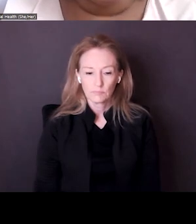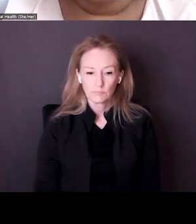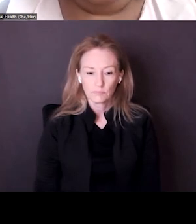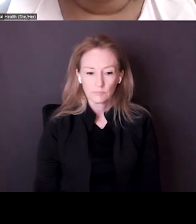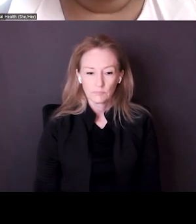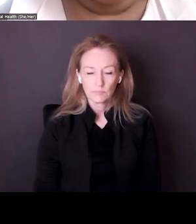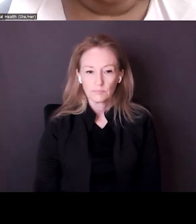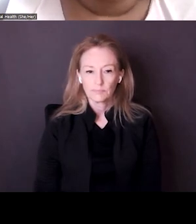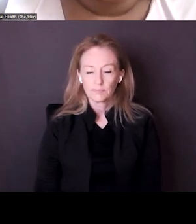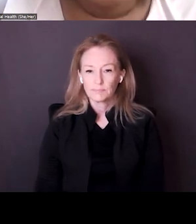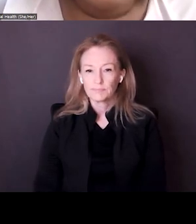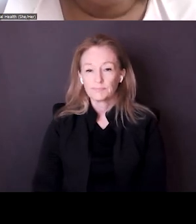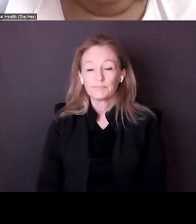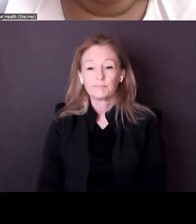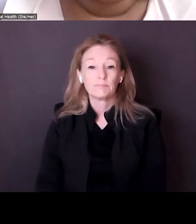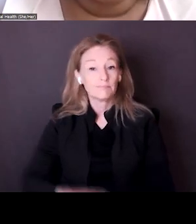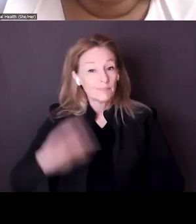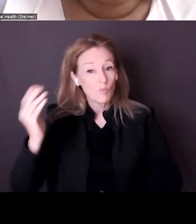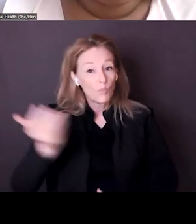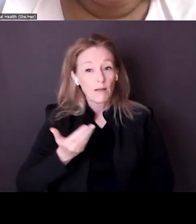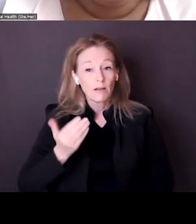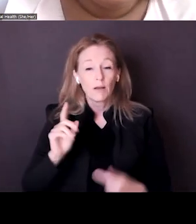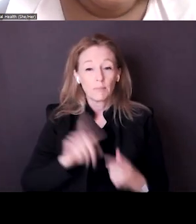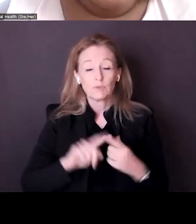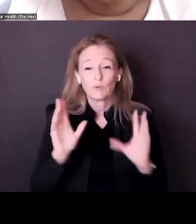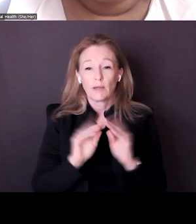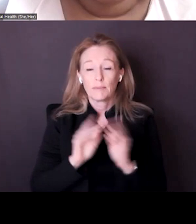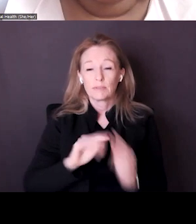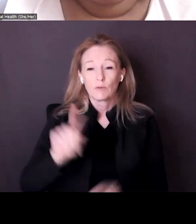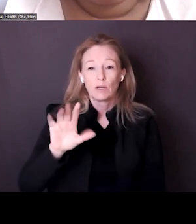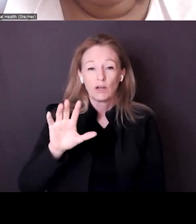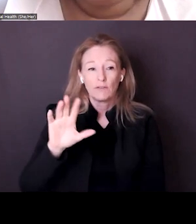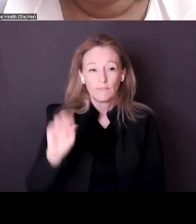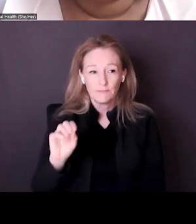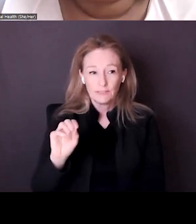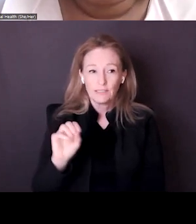ALL RIGHT. WELCOME TO EPISODE 150 OF THE CRISIS JAM. I AM LAURA